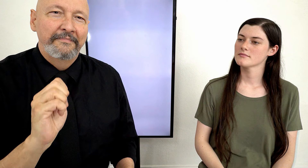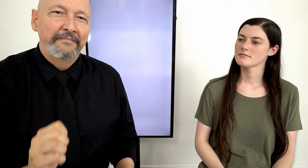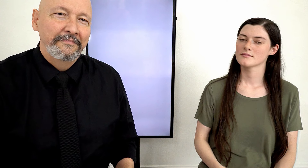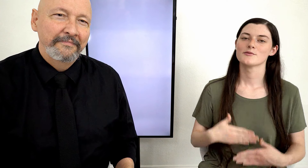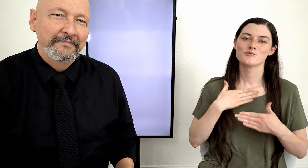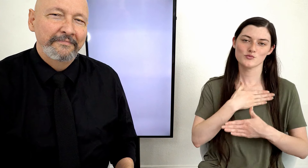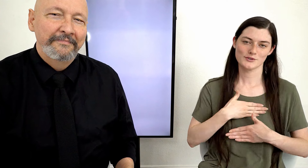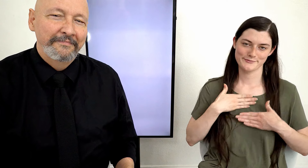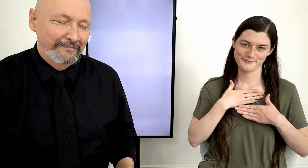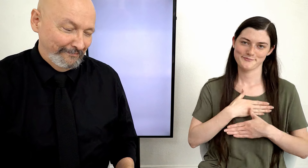appreciate